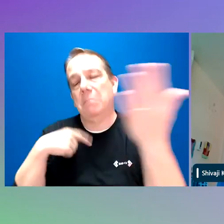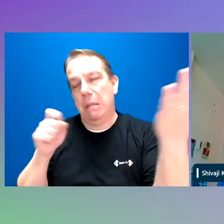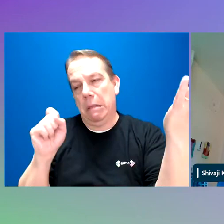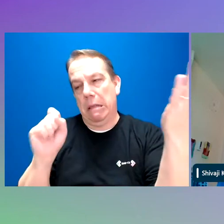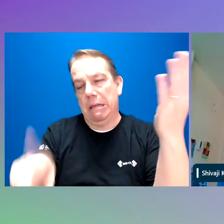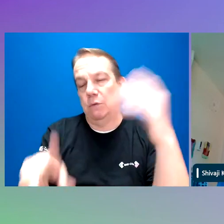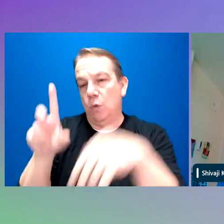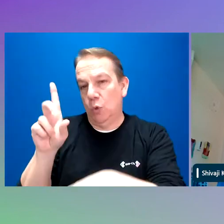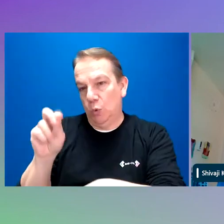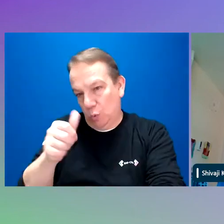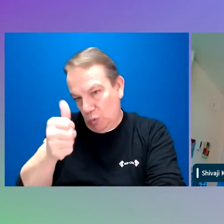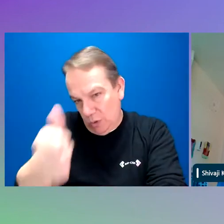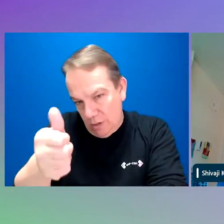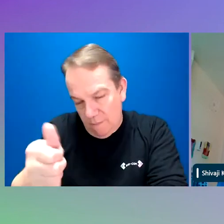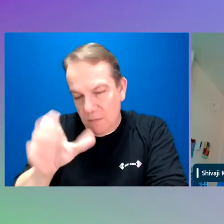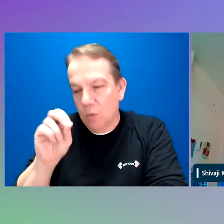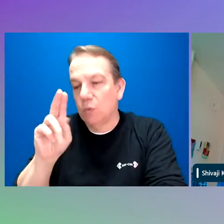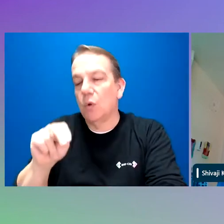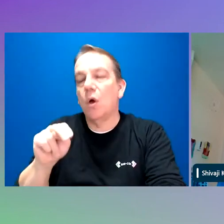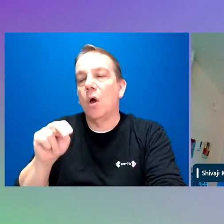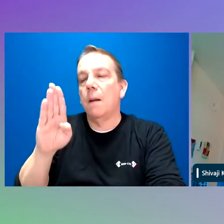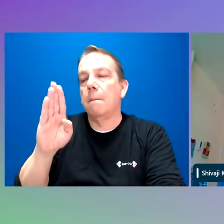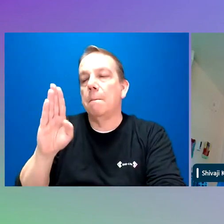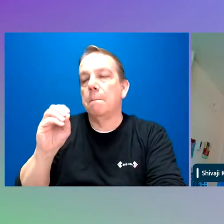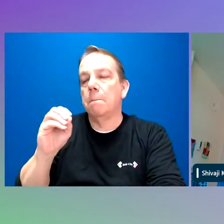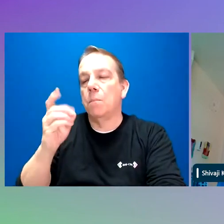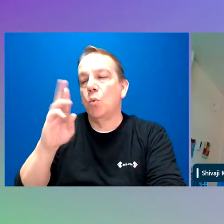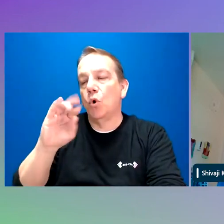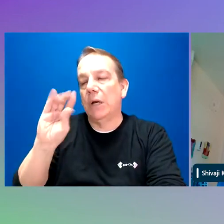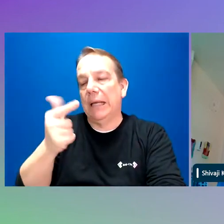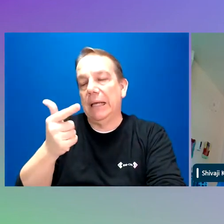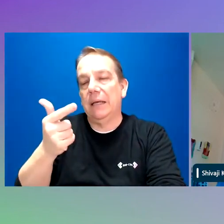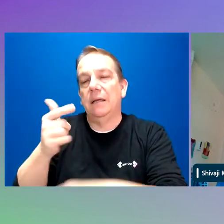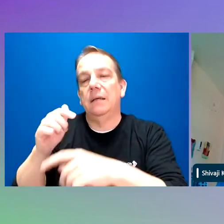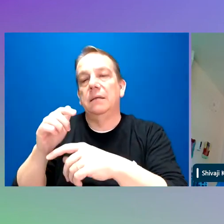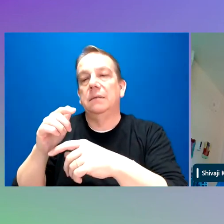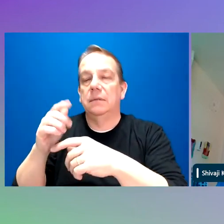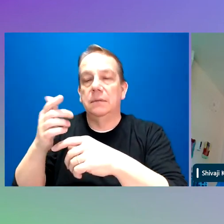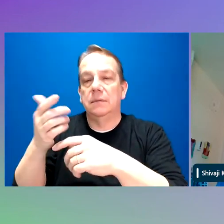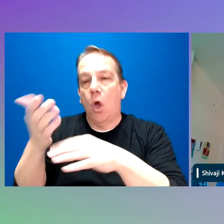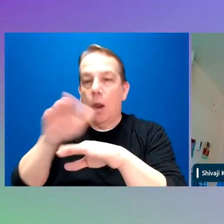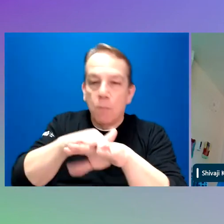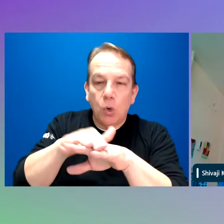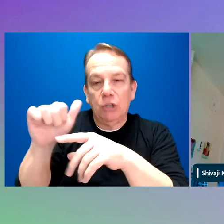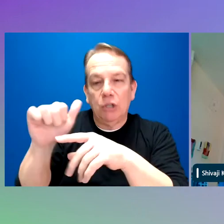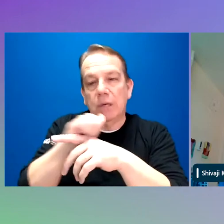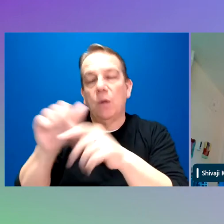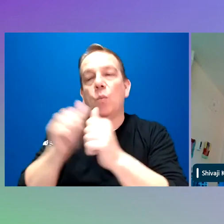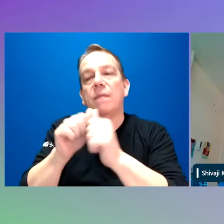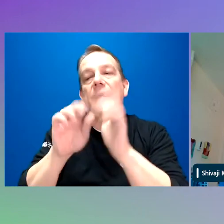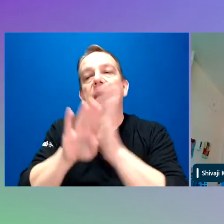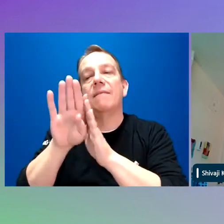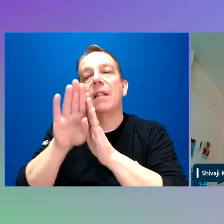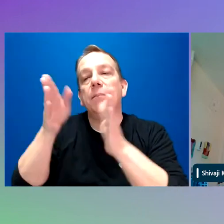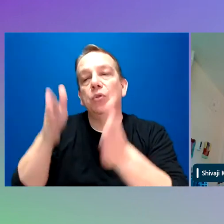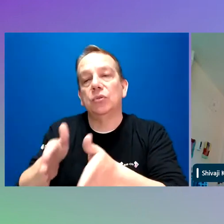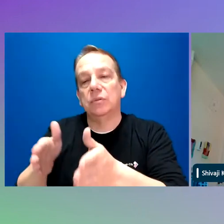onboarding training with